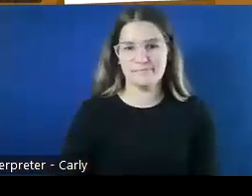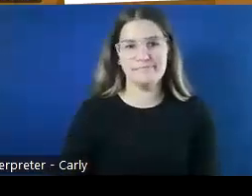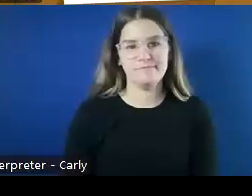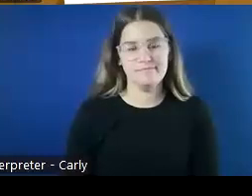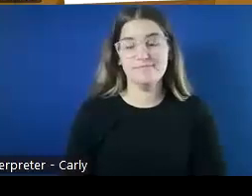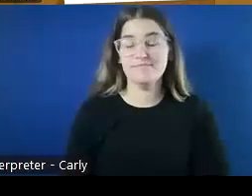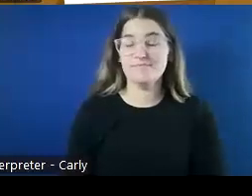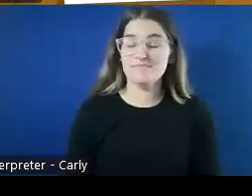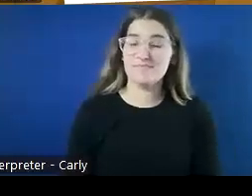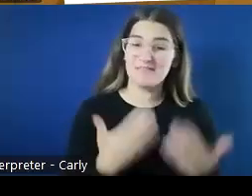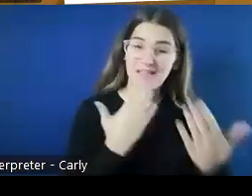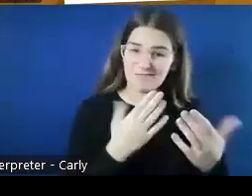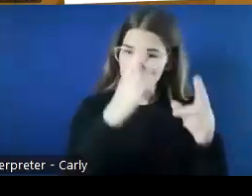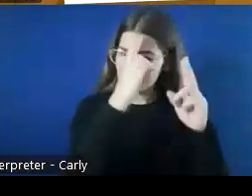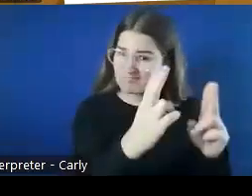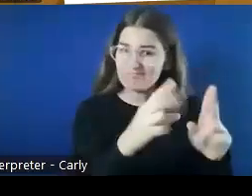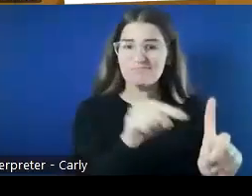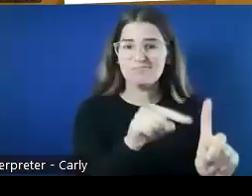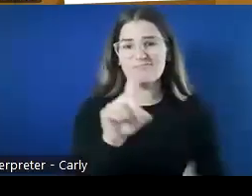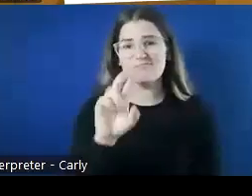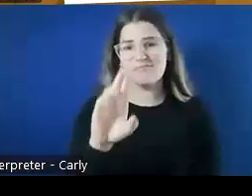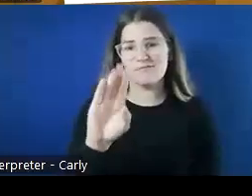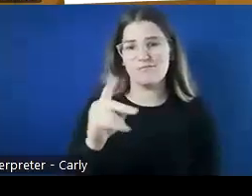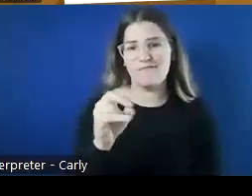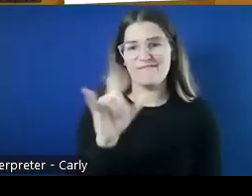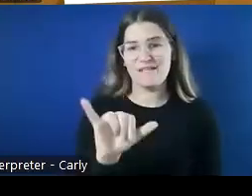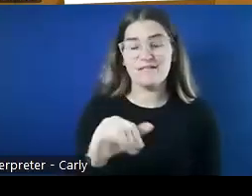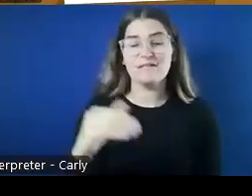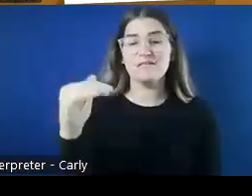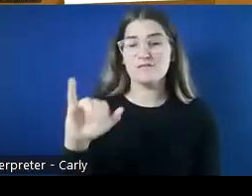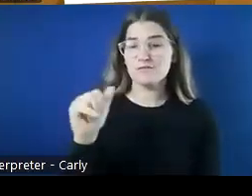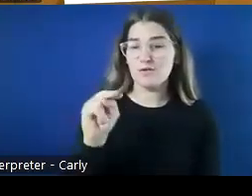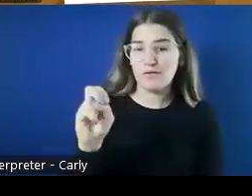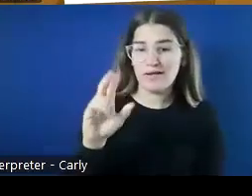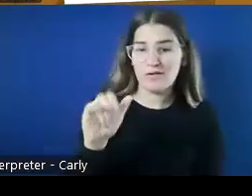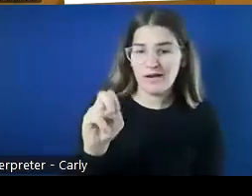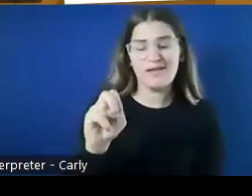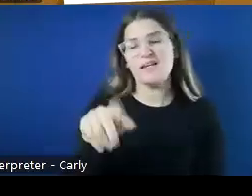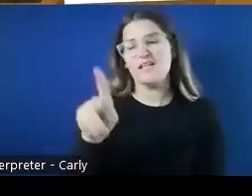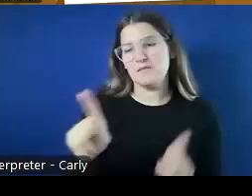to Dr broy and to uh Joan Ryan and all the people at Ronald McDonald House Charities who've helped